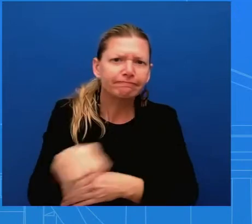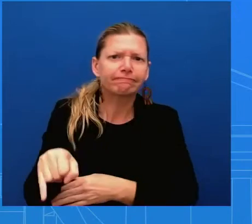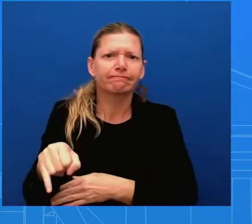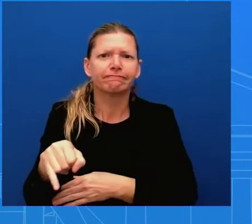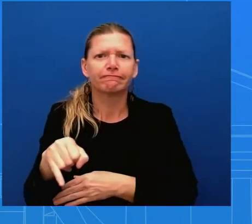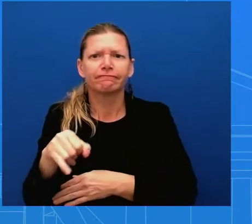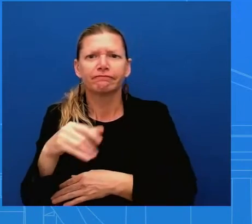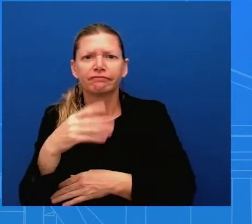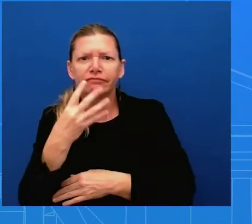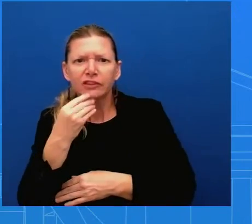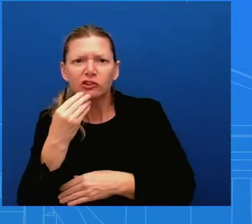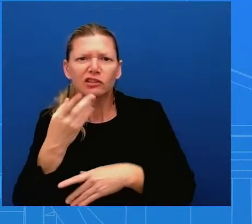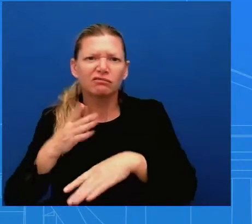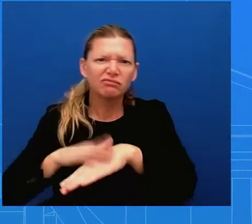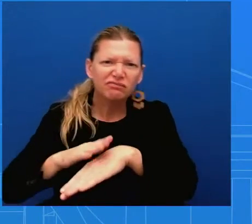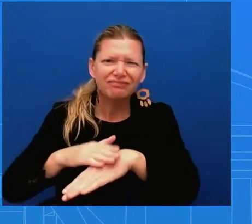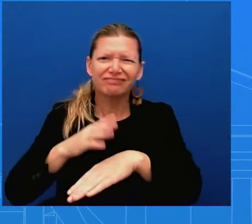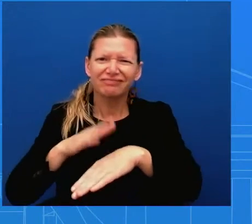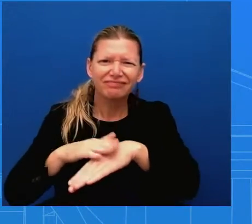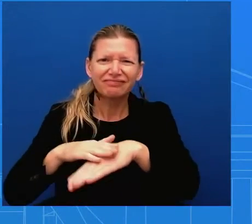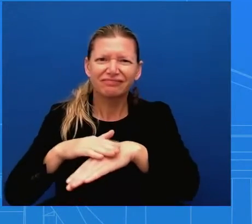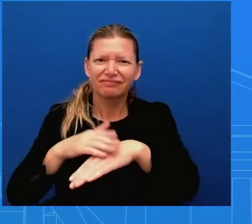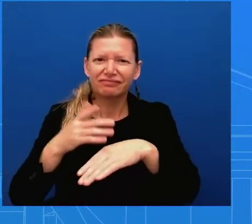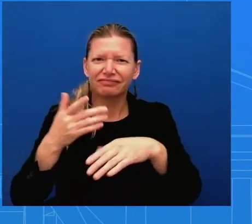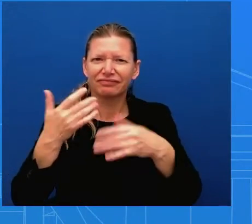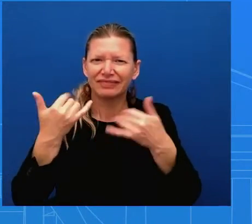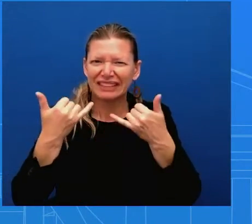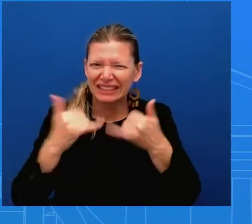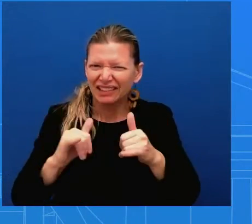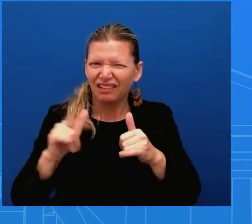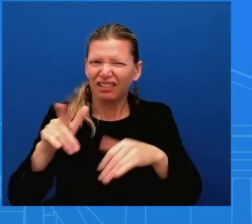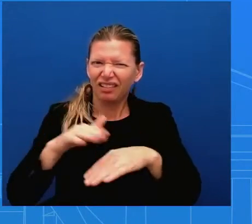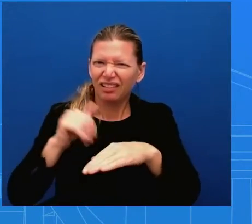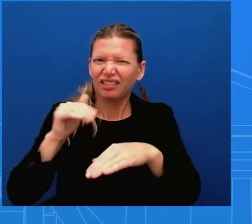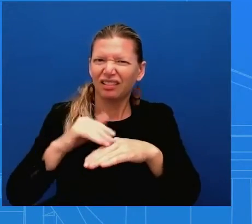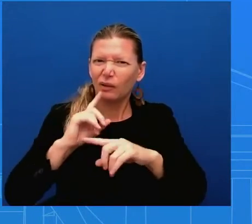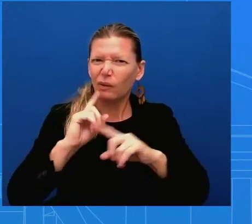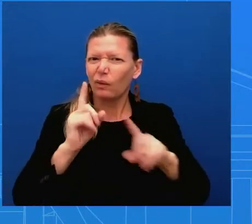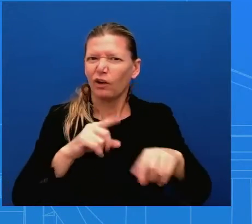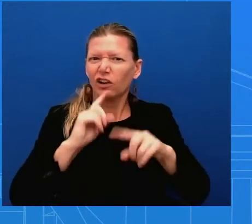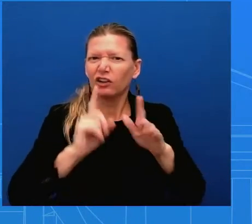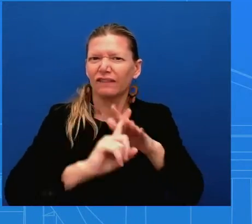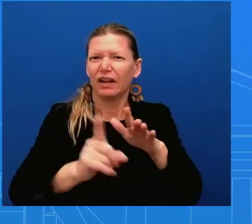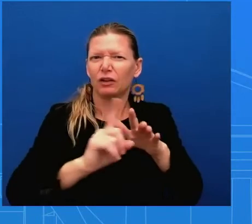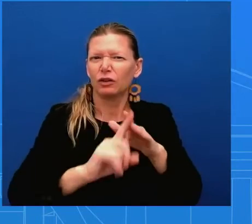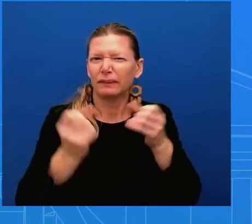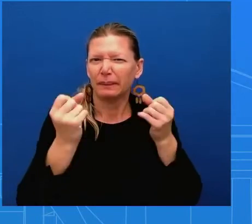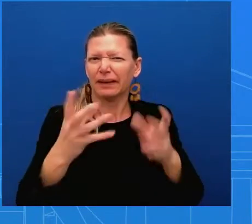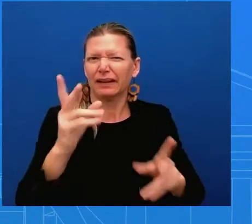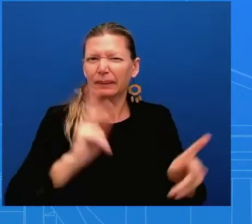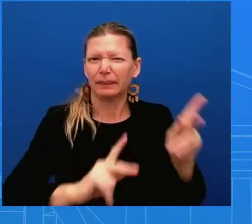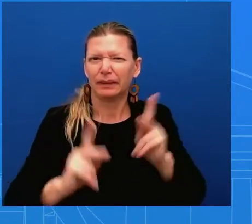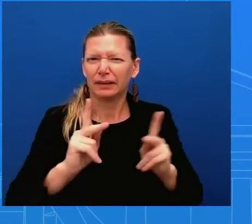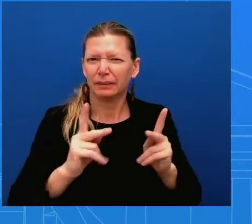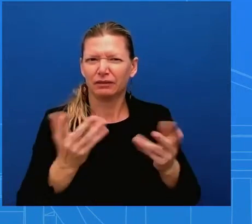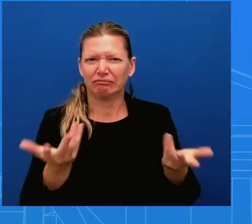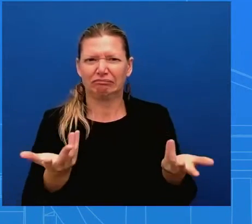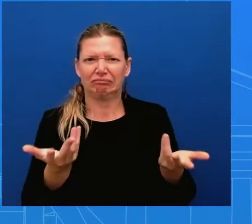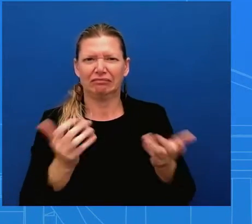So, how will you assess when it has crossed over into that -- into a full-scale offensive from the current, you know, operations that are happening now?